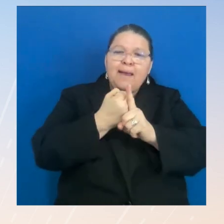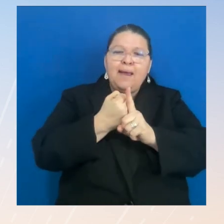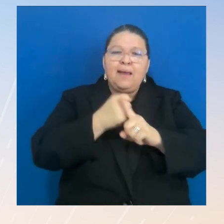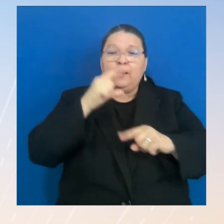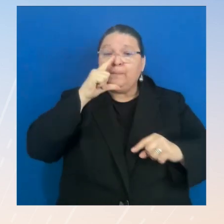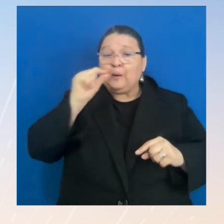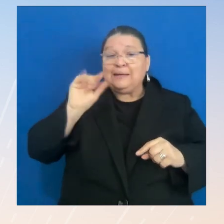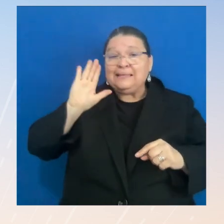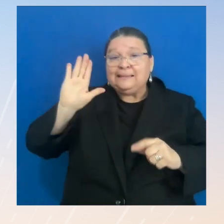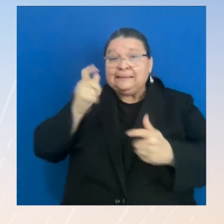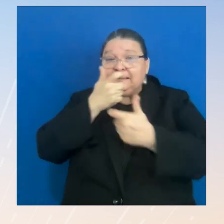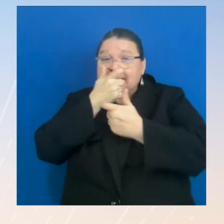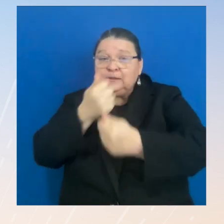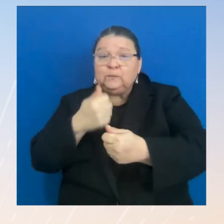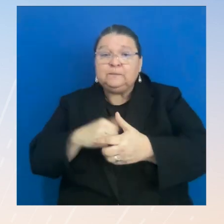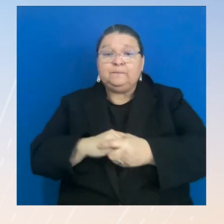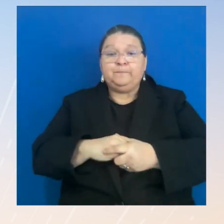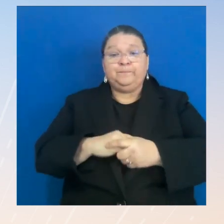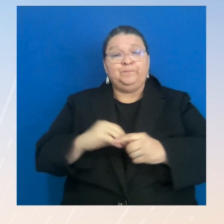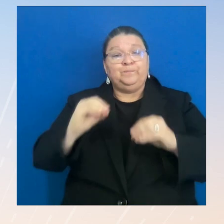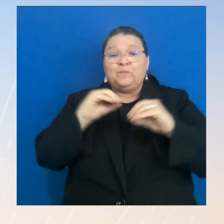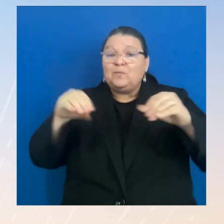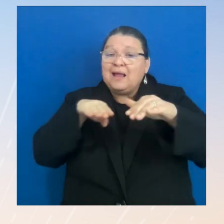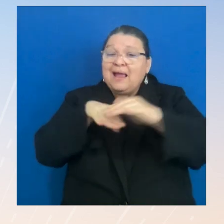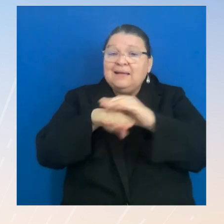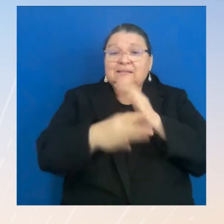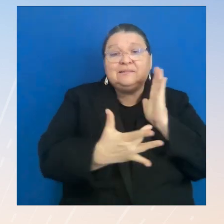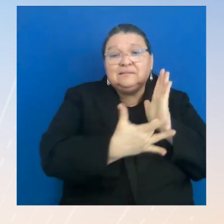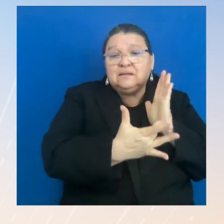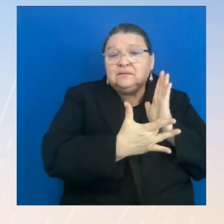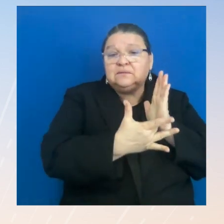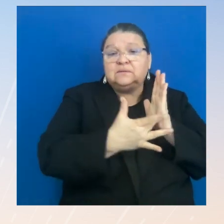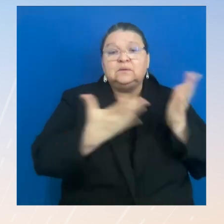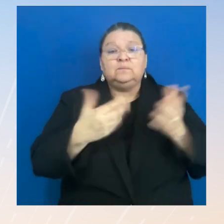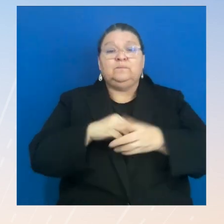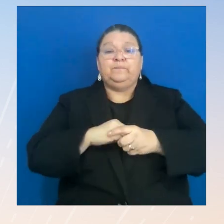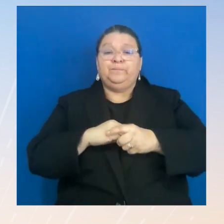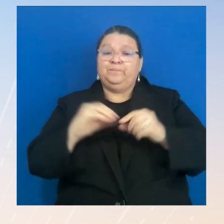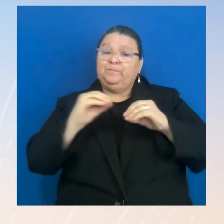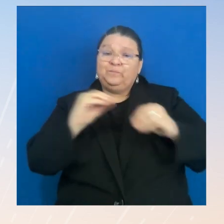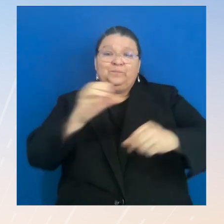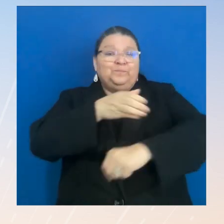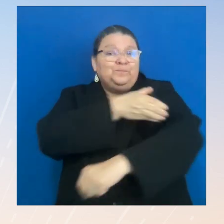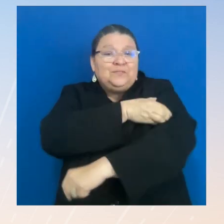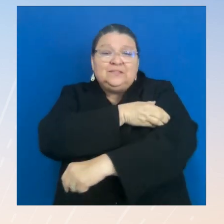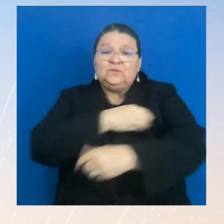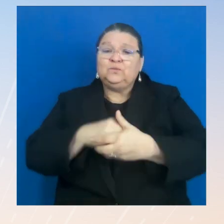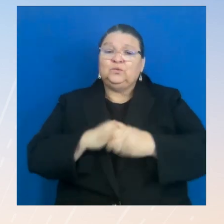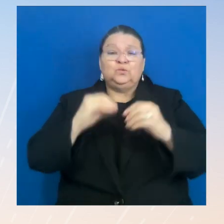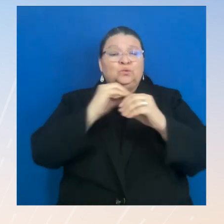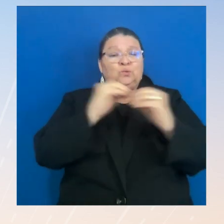an ability to project power and influence. Central Bank reserves -- about half of Putin's war chest -- is immobilized.